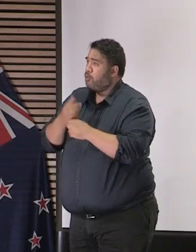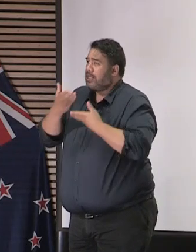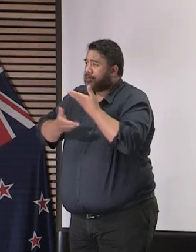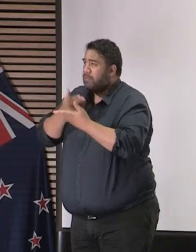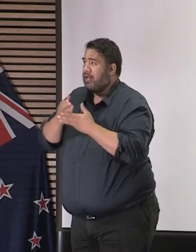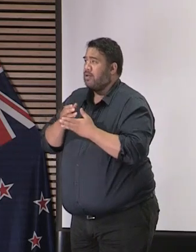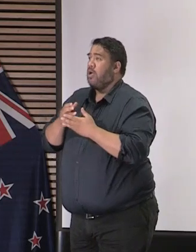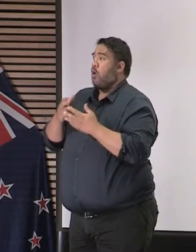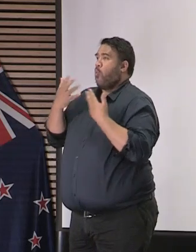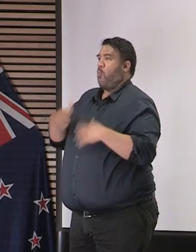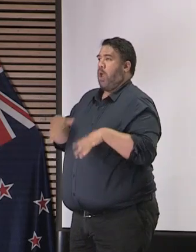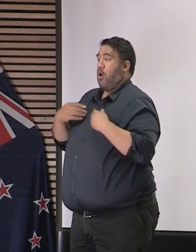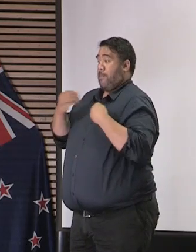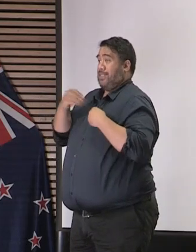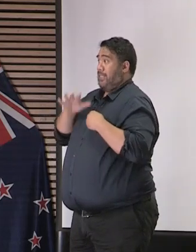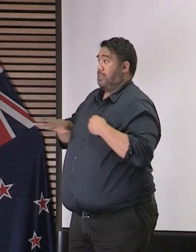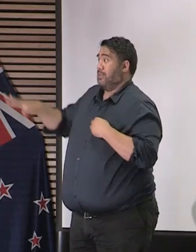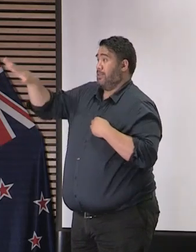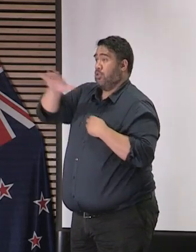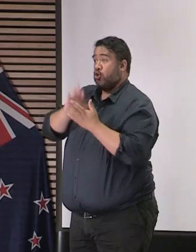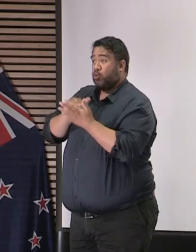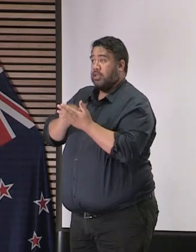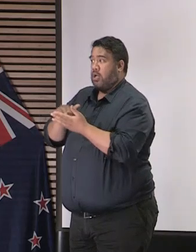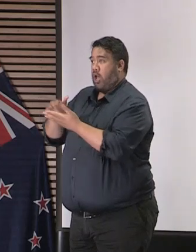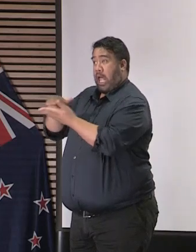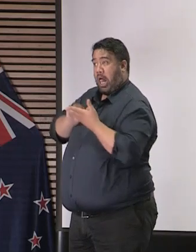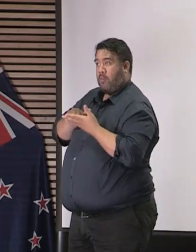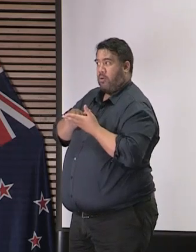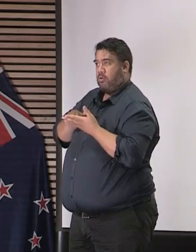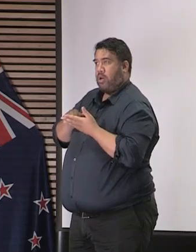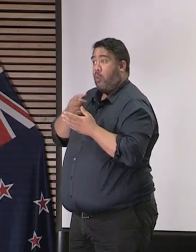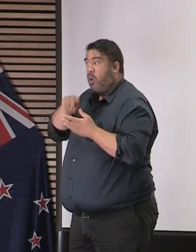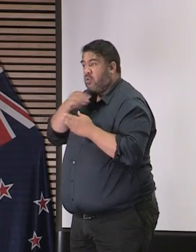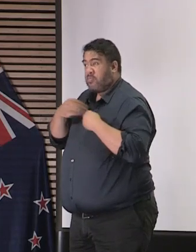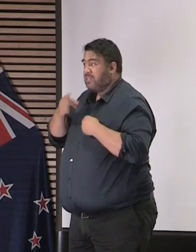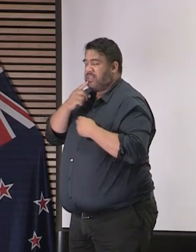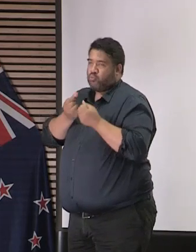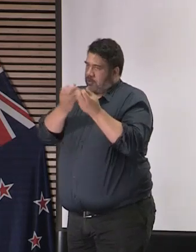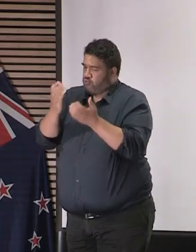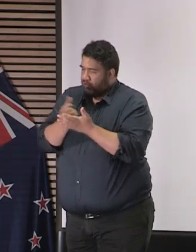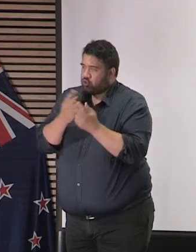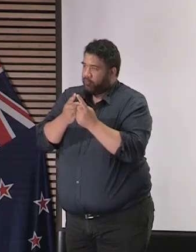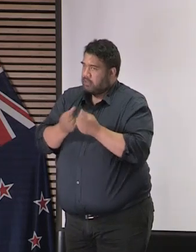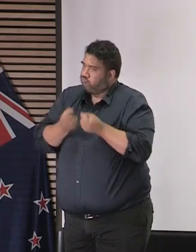together at short notice. We received, just by way of context, over 100 offers of